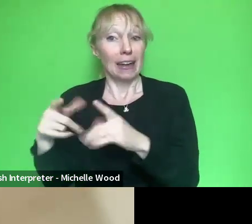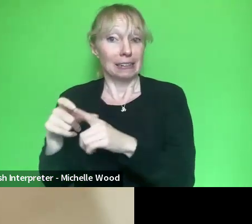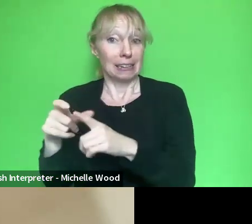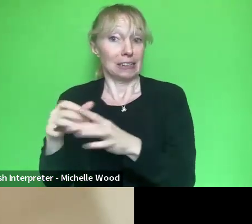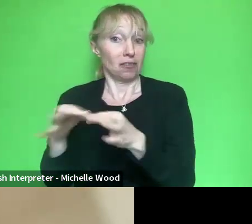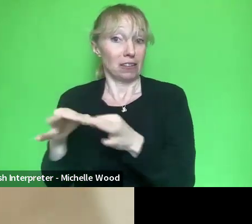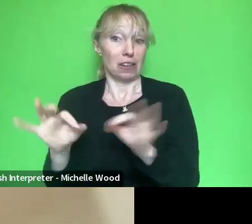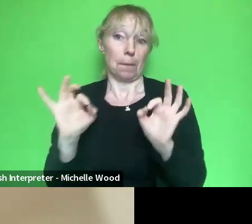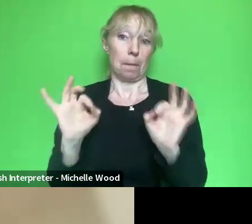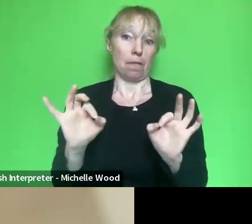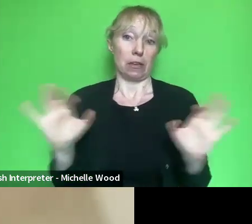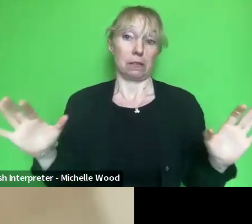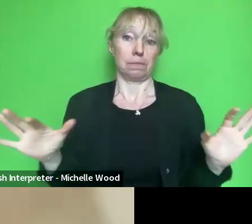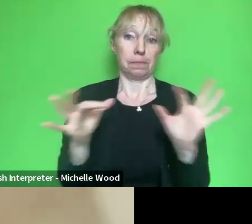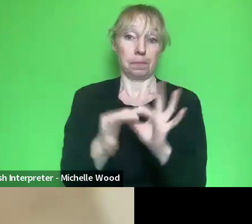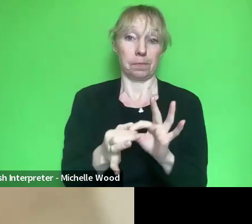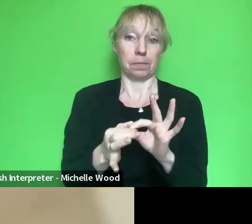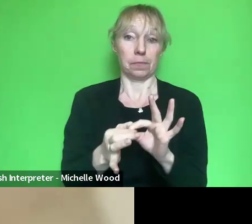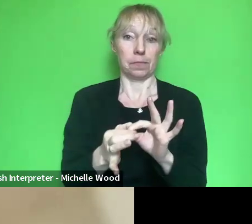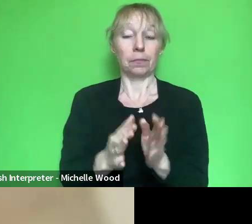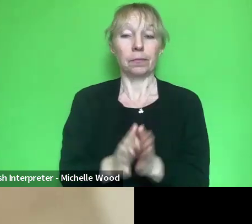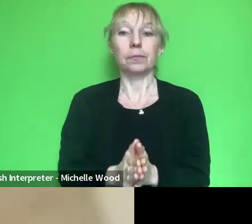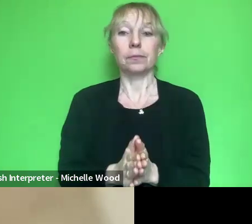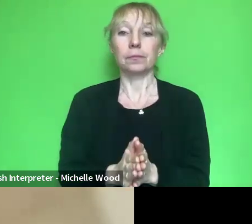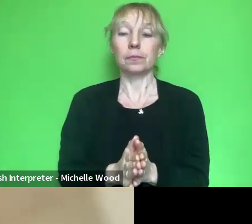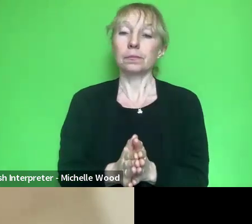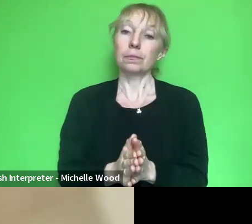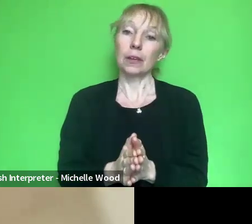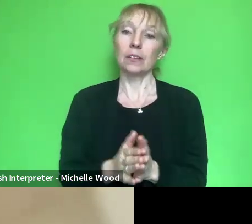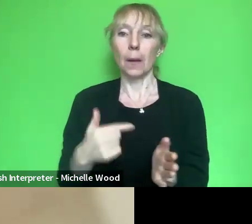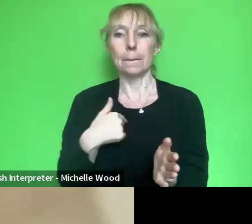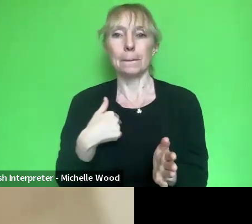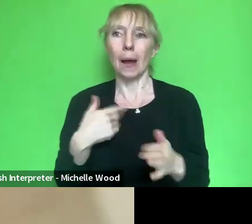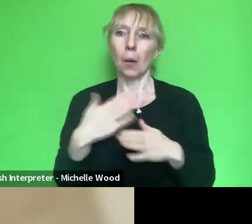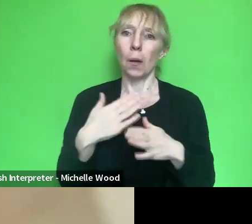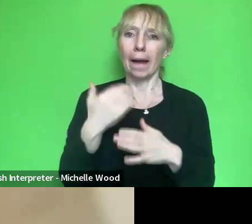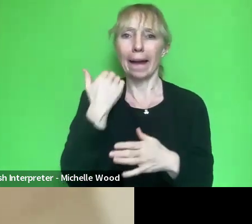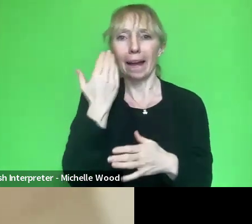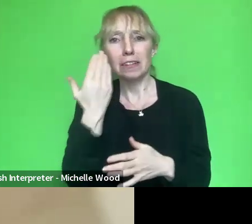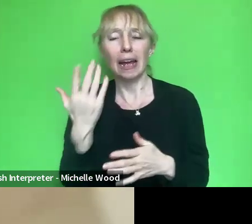In terms of what I do day to day, so in, in kind of no particular order there is the day-to-day